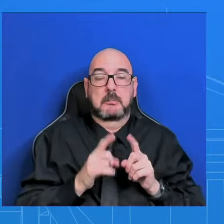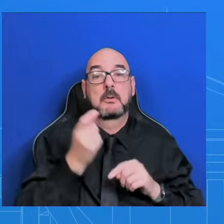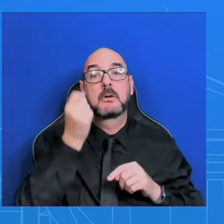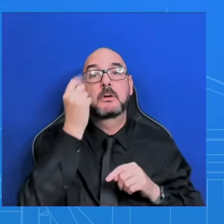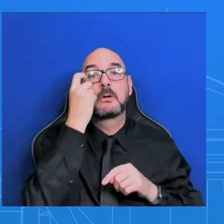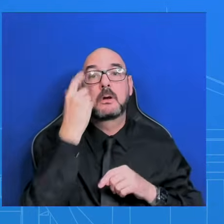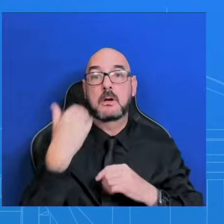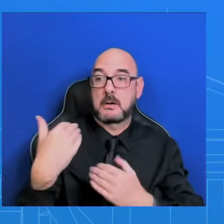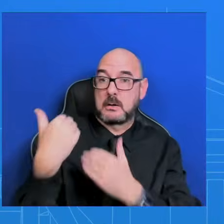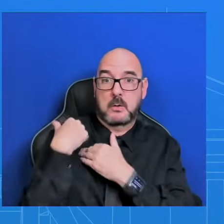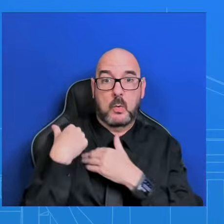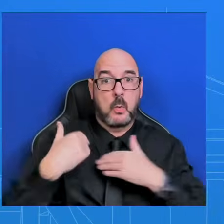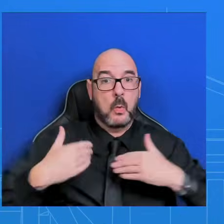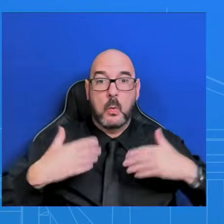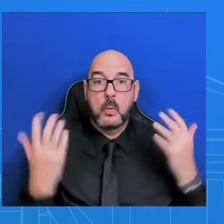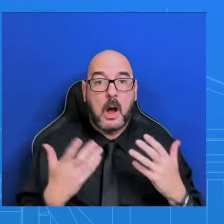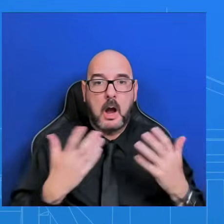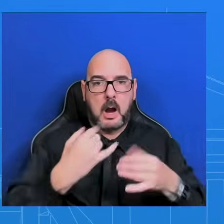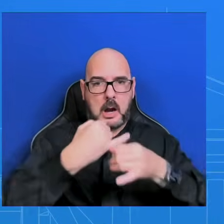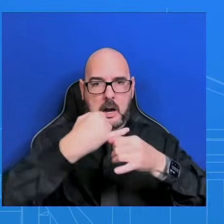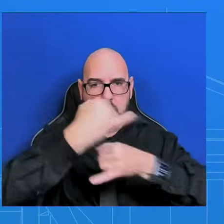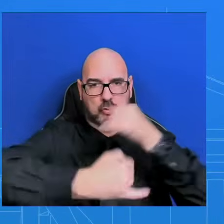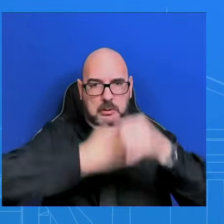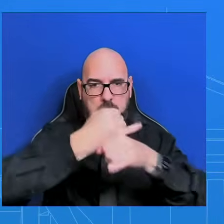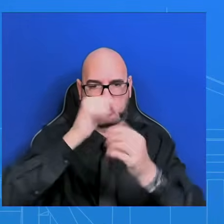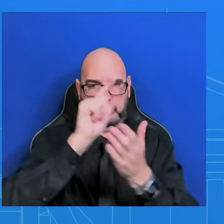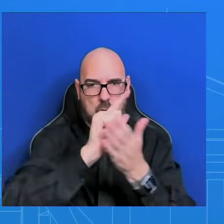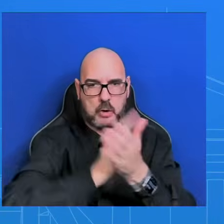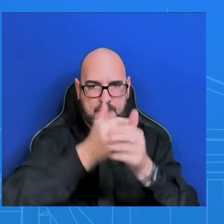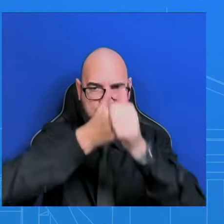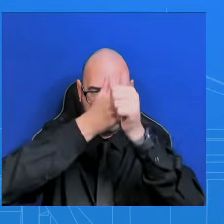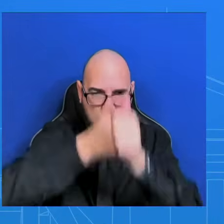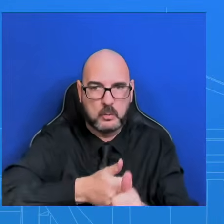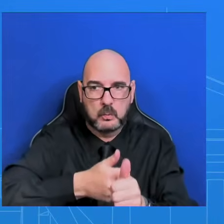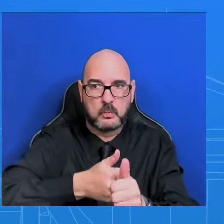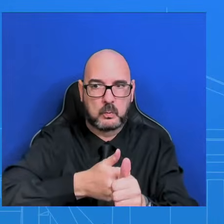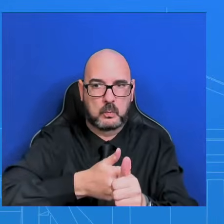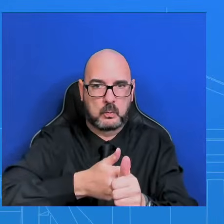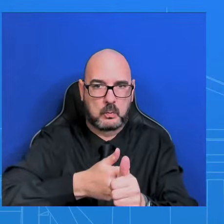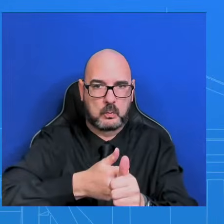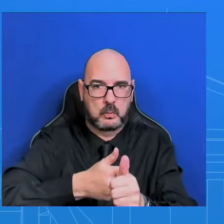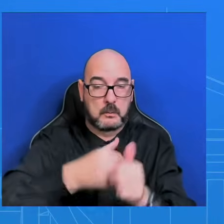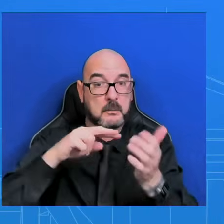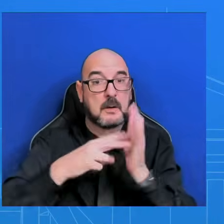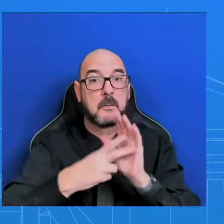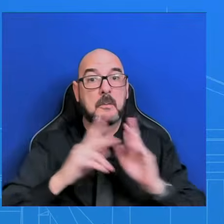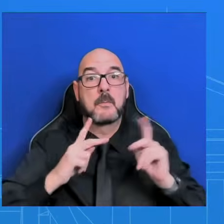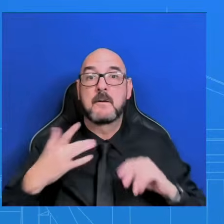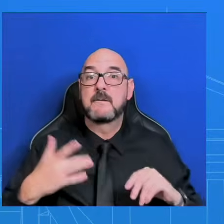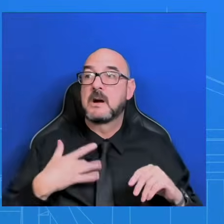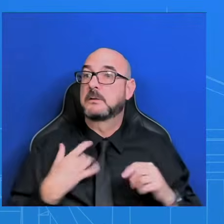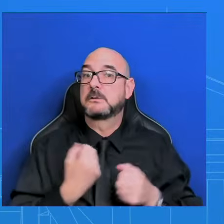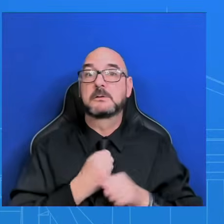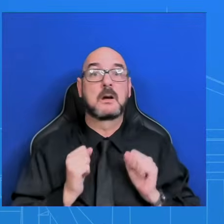they are protecting civilian lives, whether Israeli lives or Palestinian lives. We've been really clear about that.